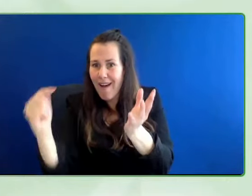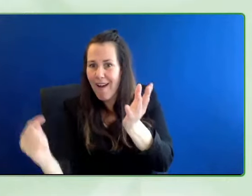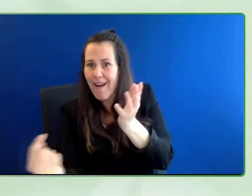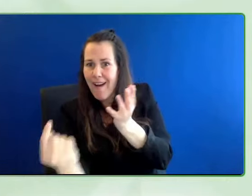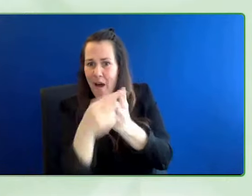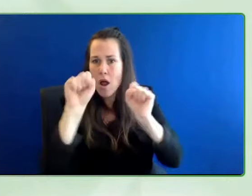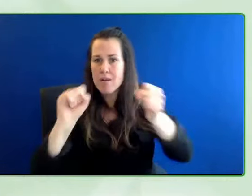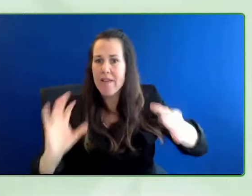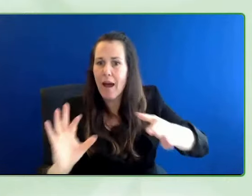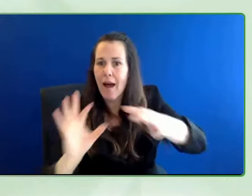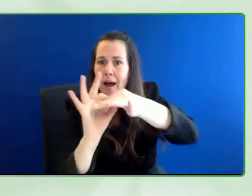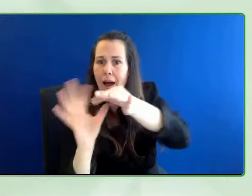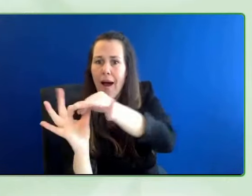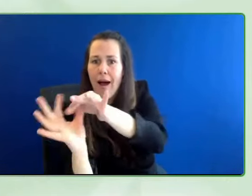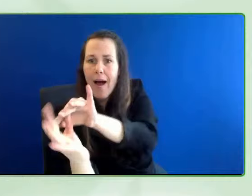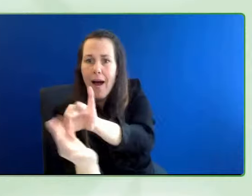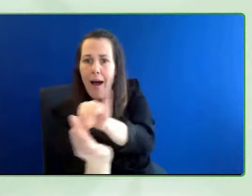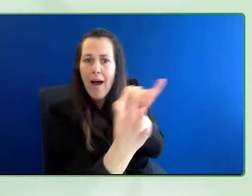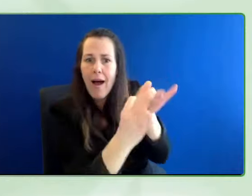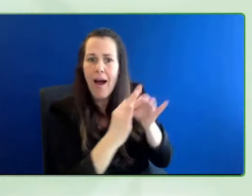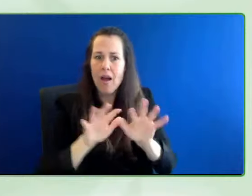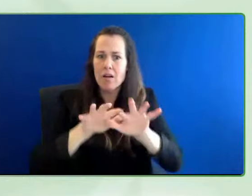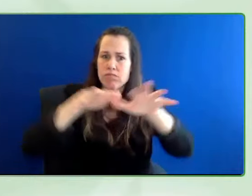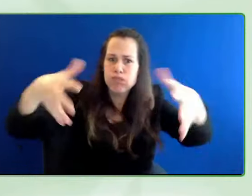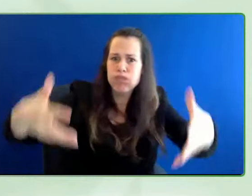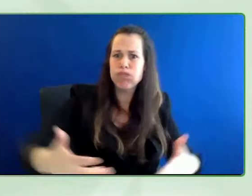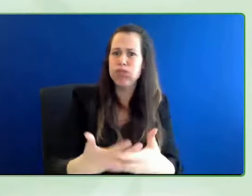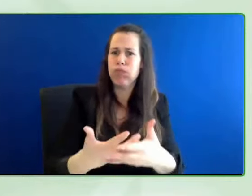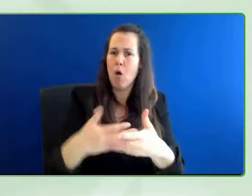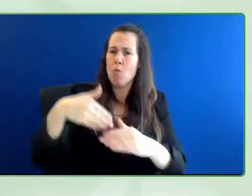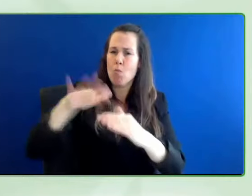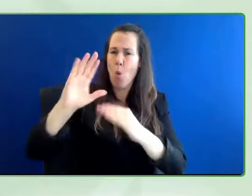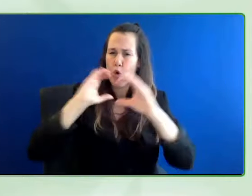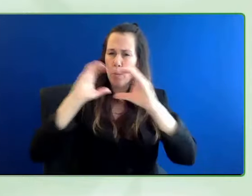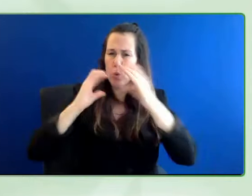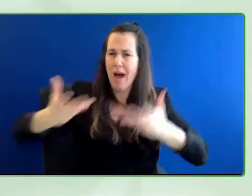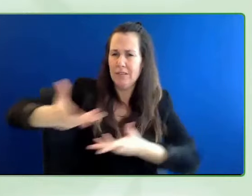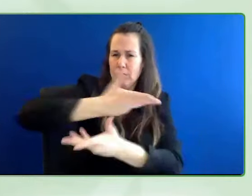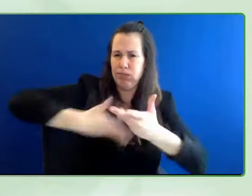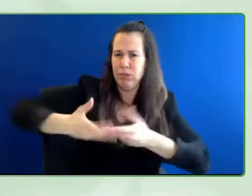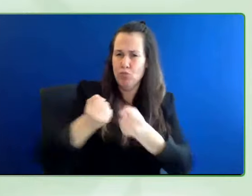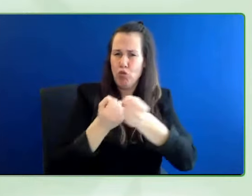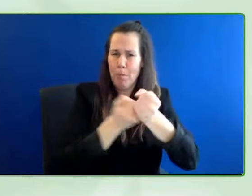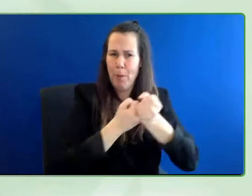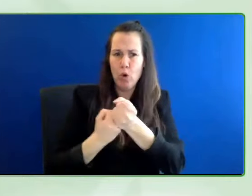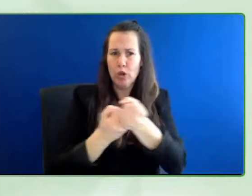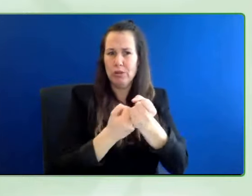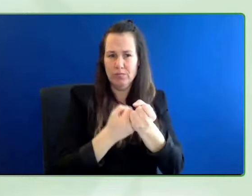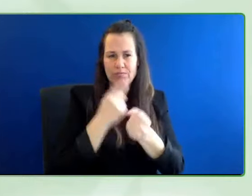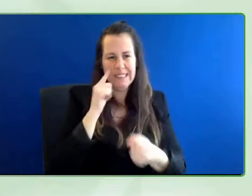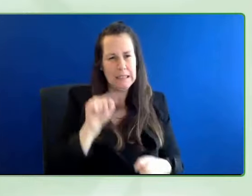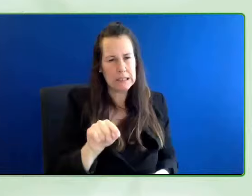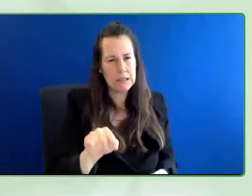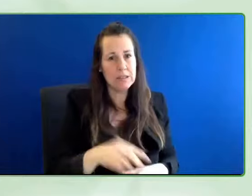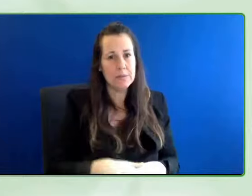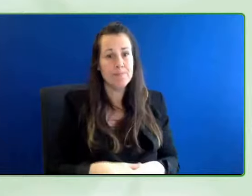delivery and have also individual professionals or small groups of experts within a country